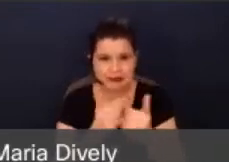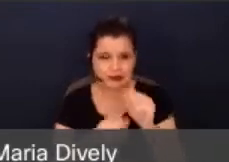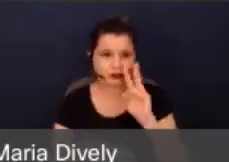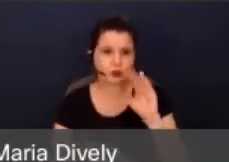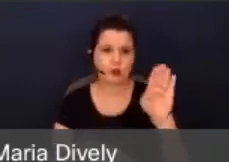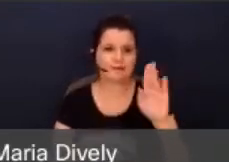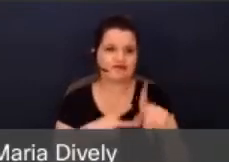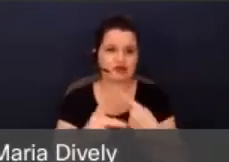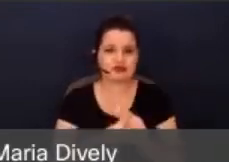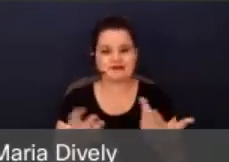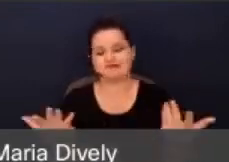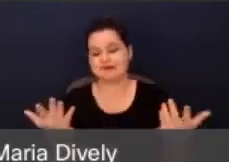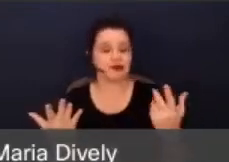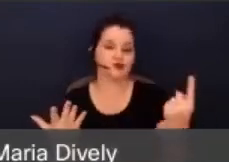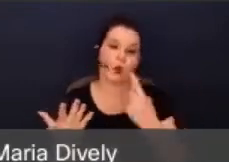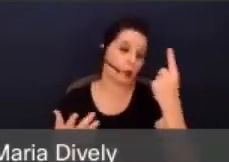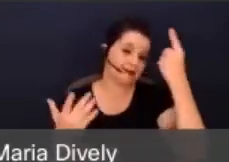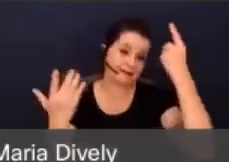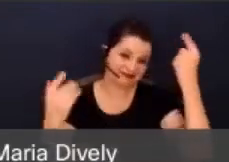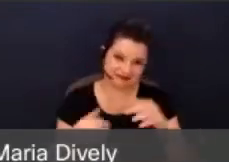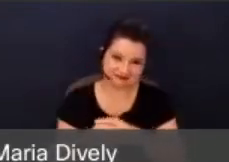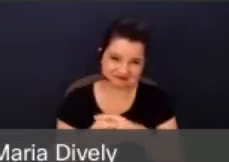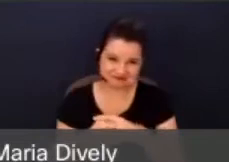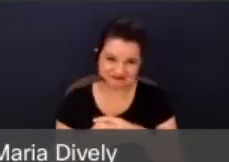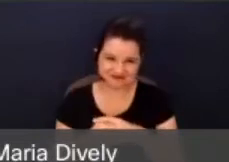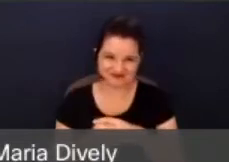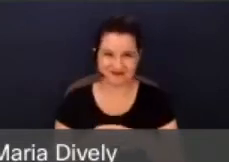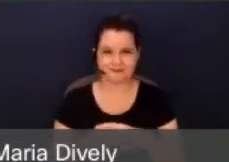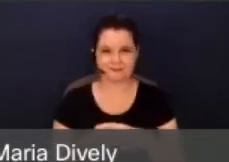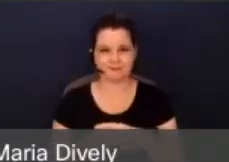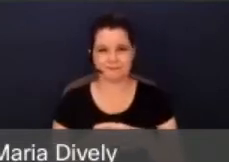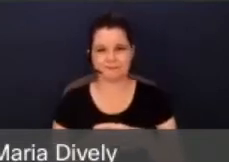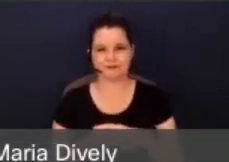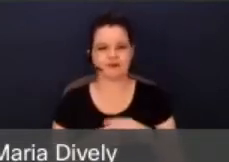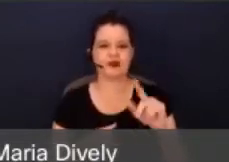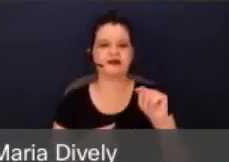So there's always something so. This is Tamara again.